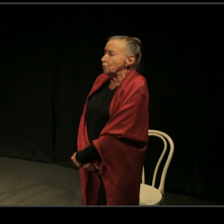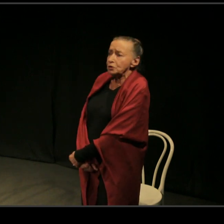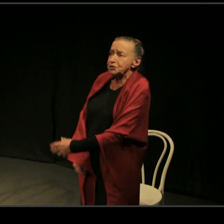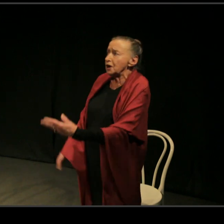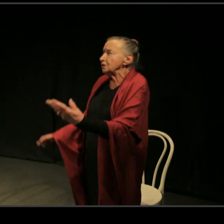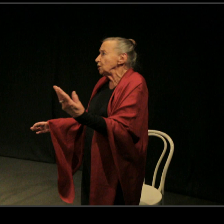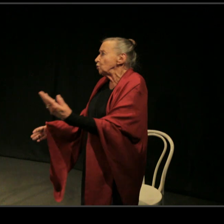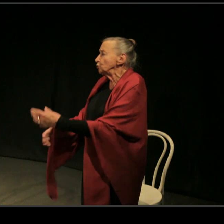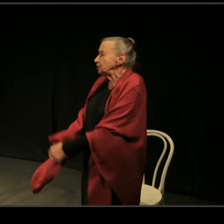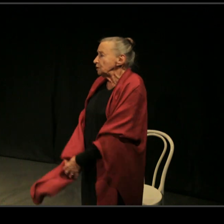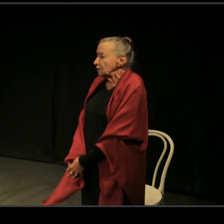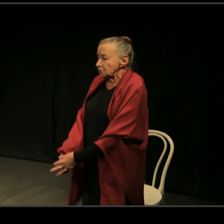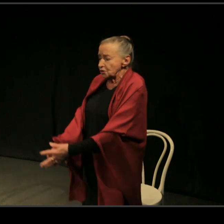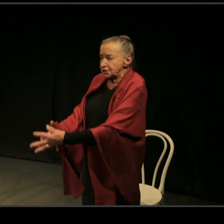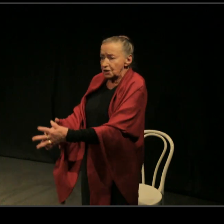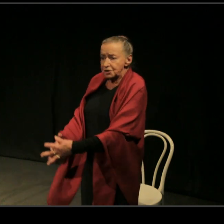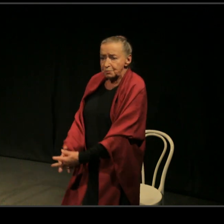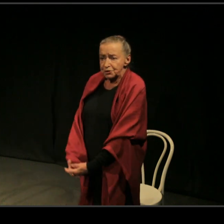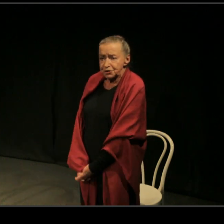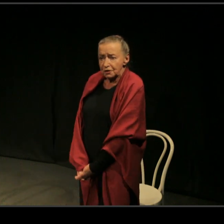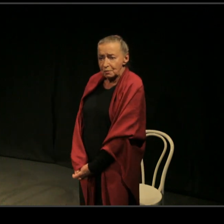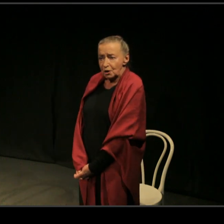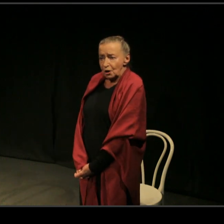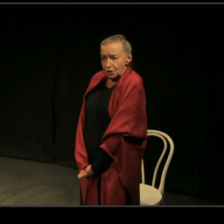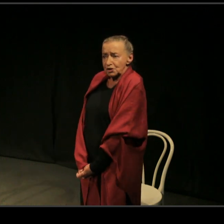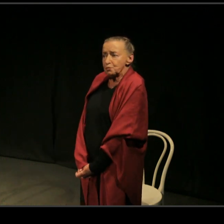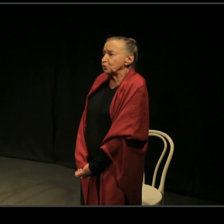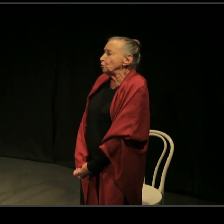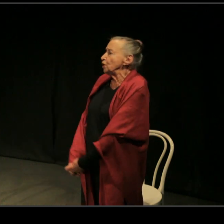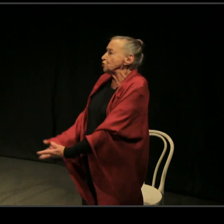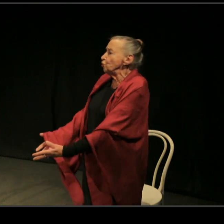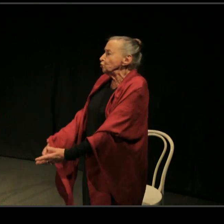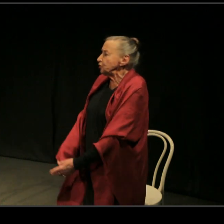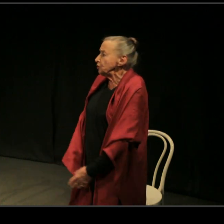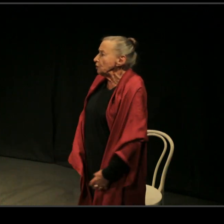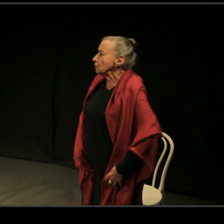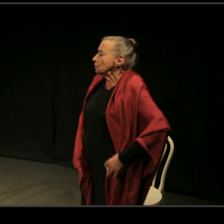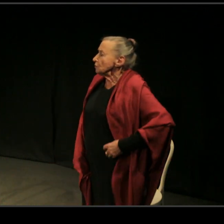tall and skinny, in brief, more a tree of tedium than of grief.